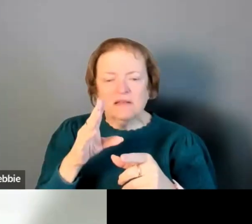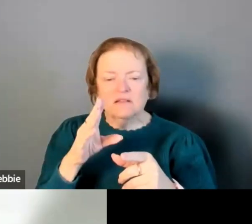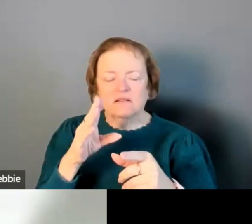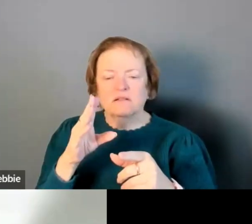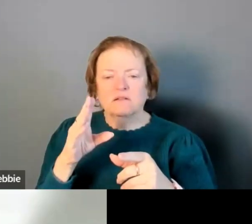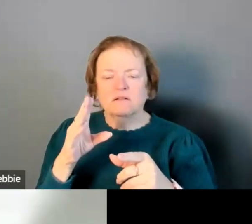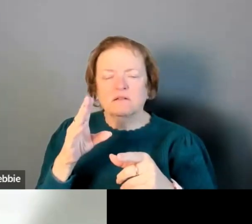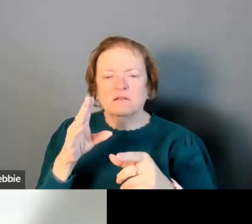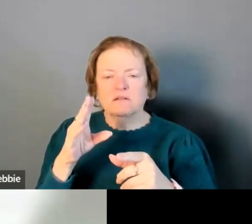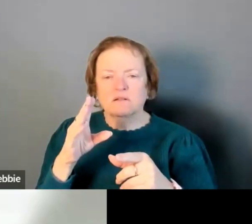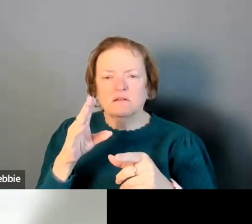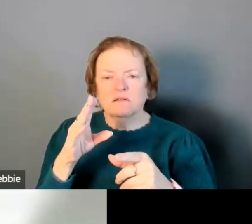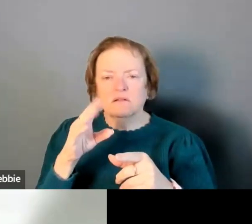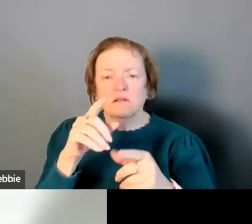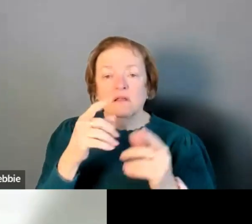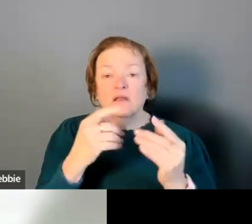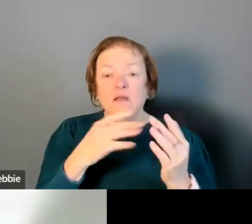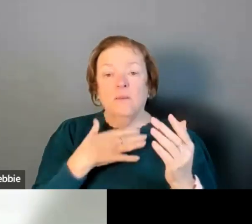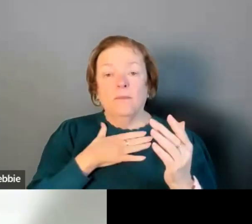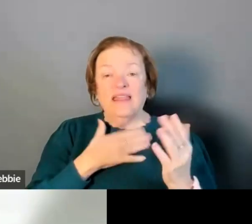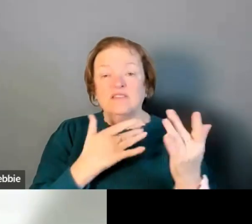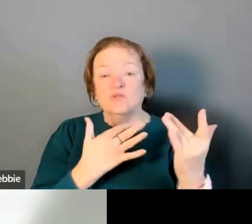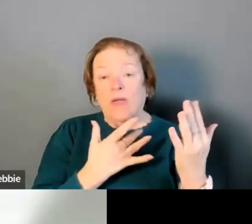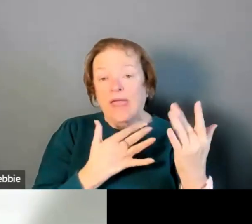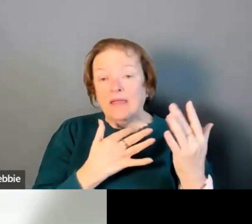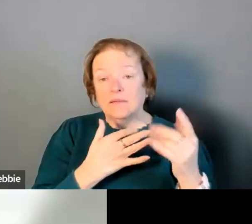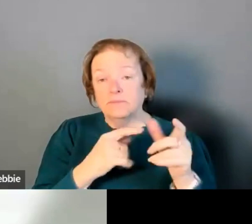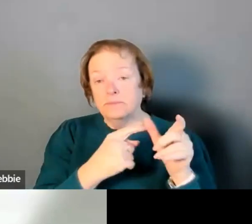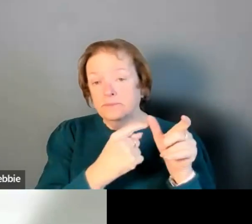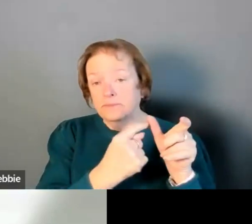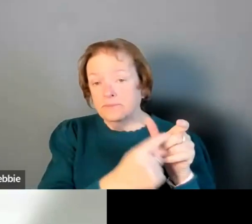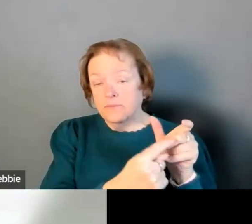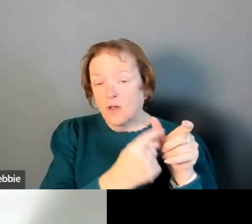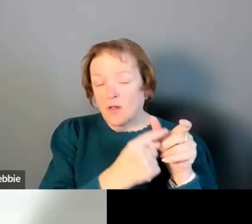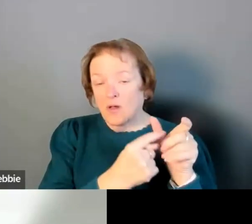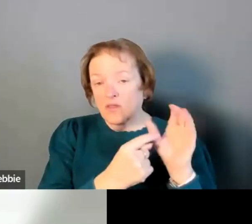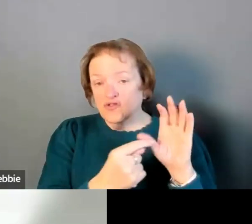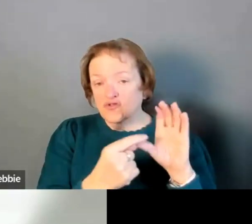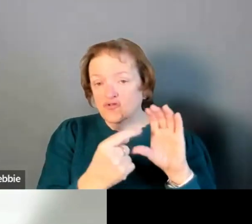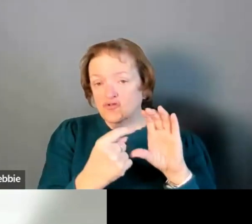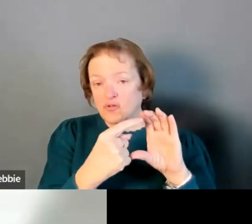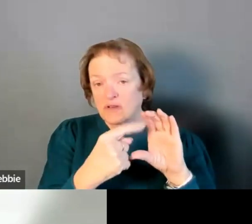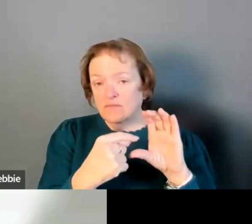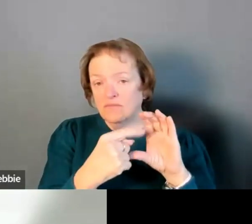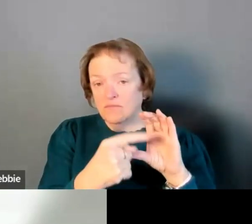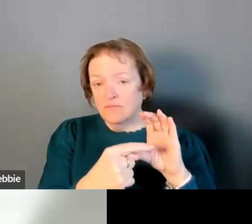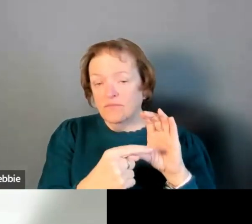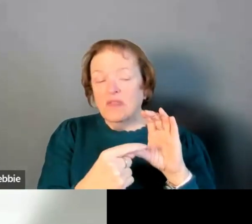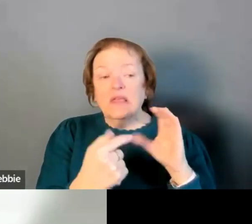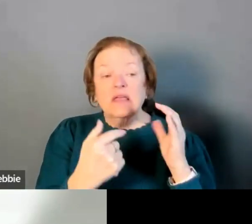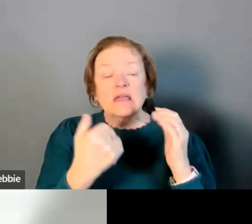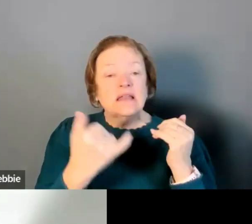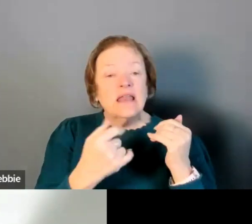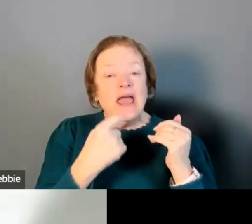telling us to please wait. Okay, now you are going to see a little screen.